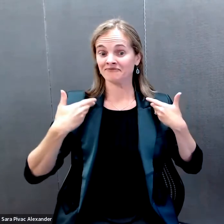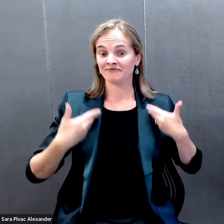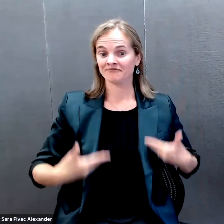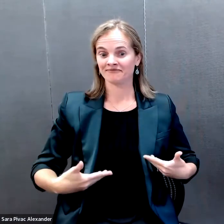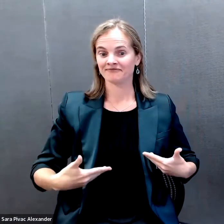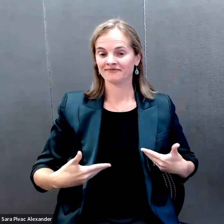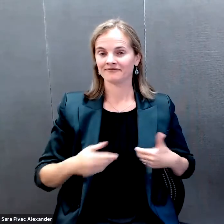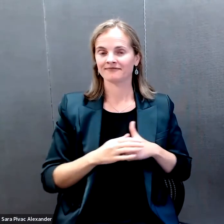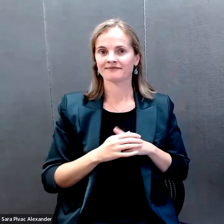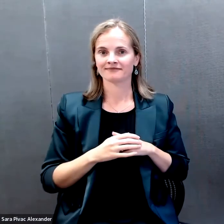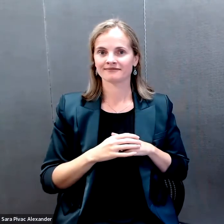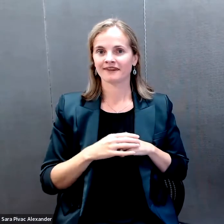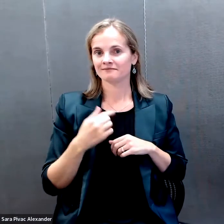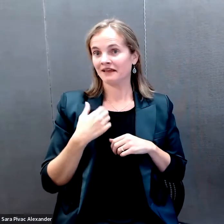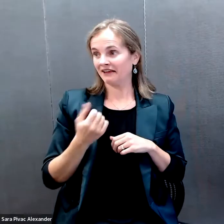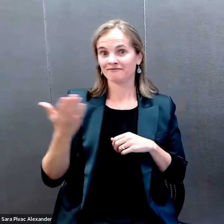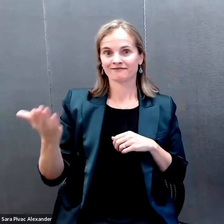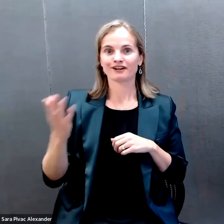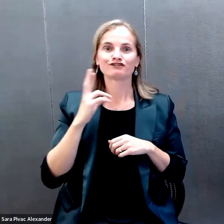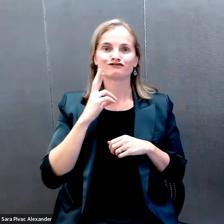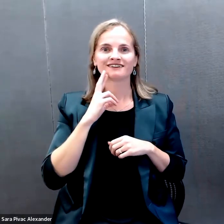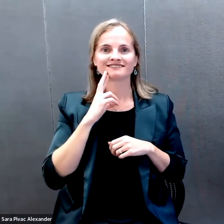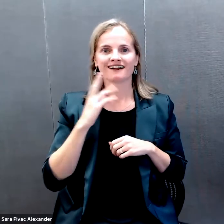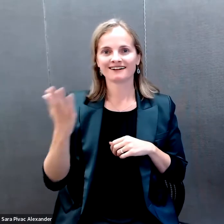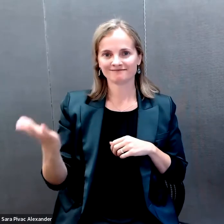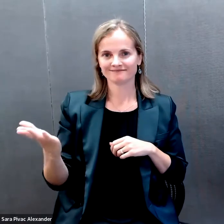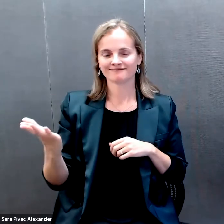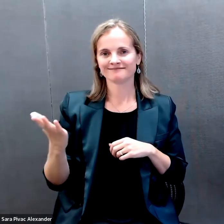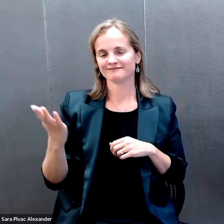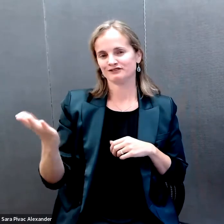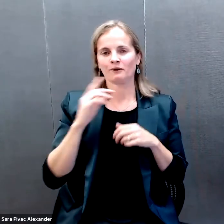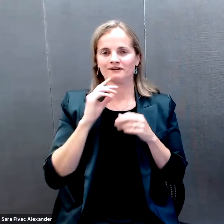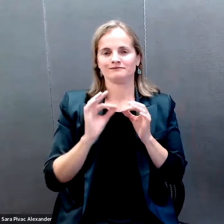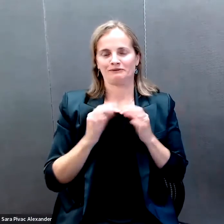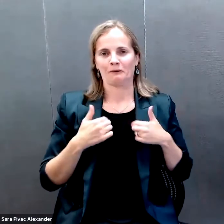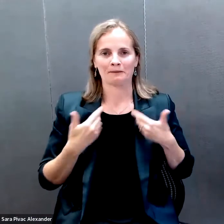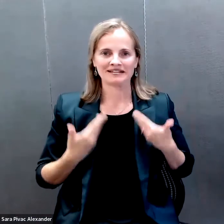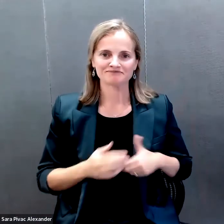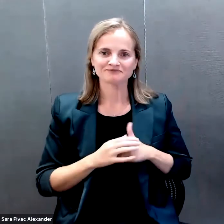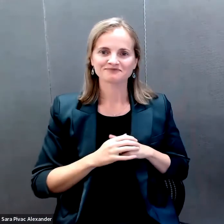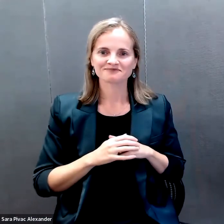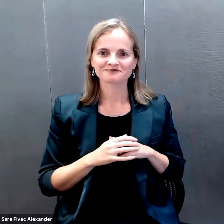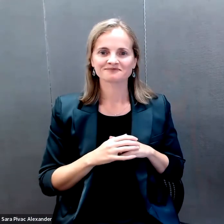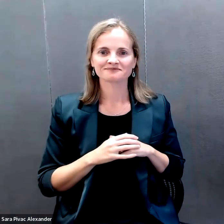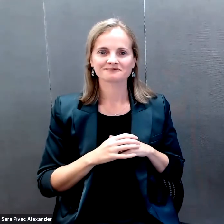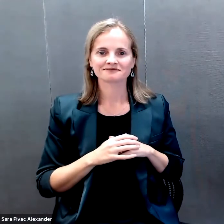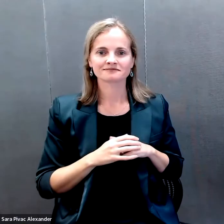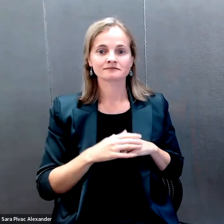I'm deaf and you will hear the voice of an interpreter a New Zealand sign language interpreter we'll be interpreting for me today